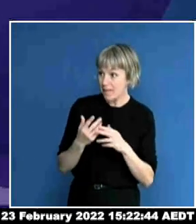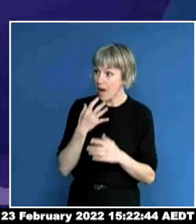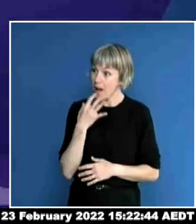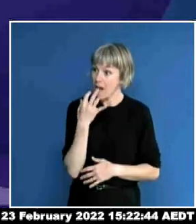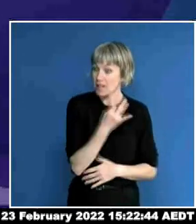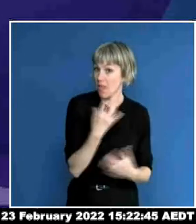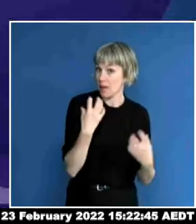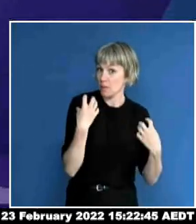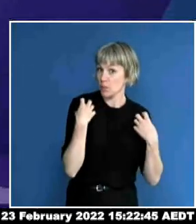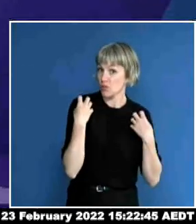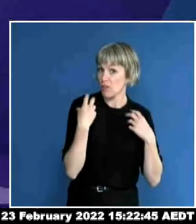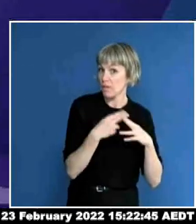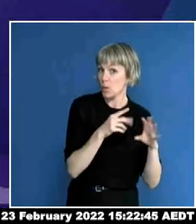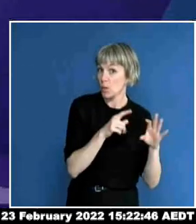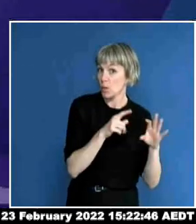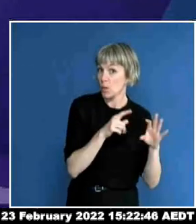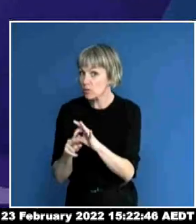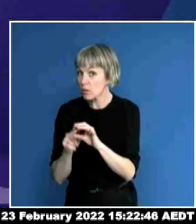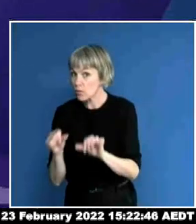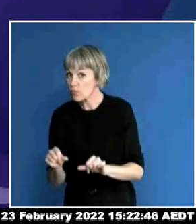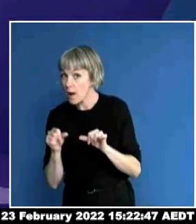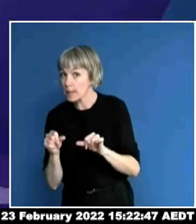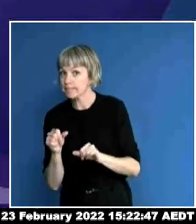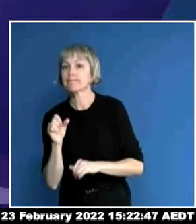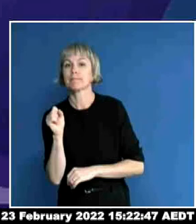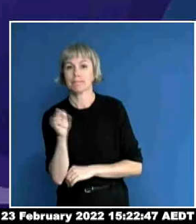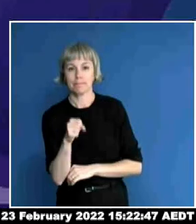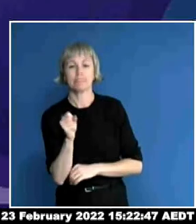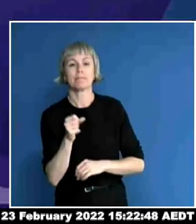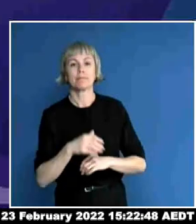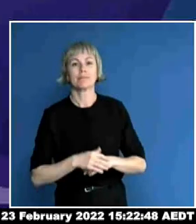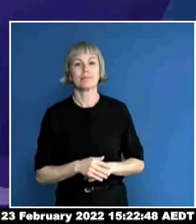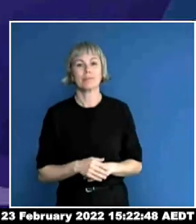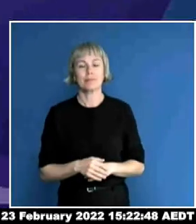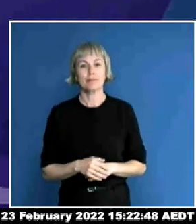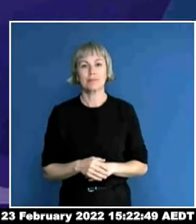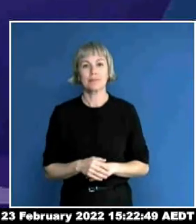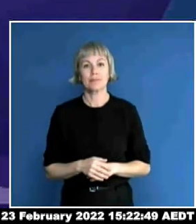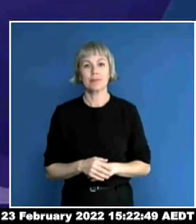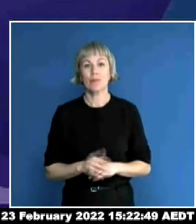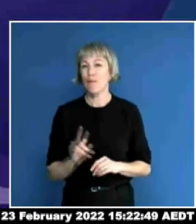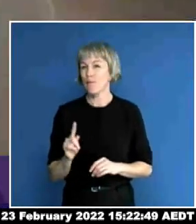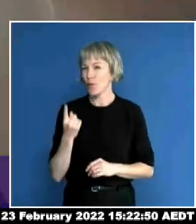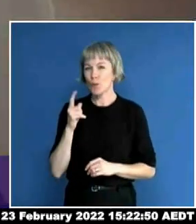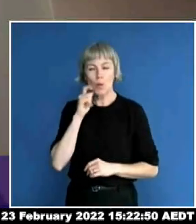Yes. Yes. CHAIR: Firstly, I will just take the appearance of your lawyer. It's just a formality.